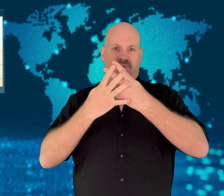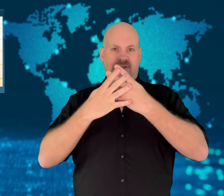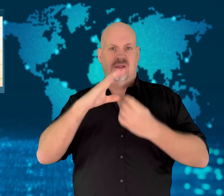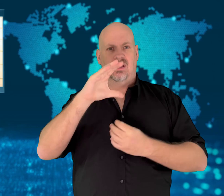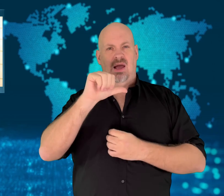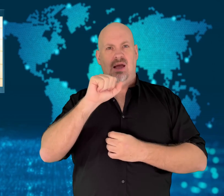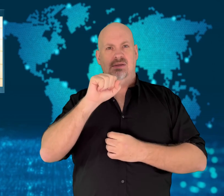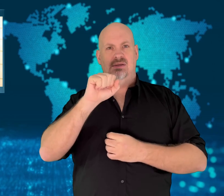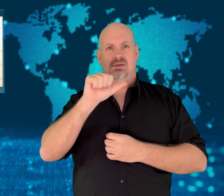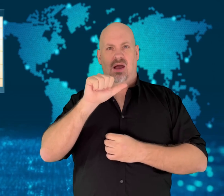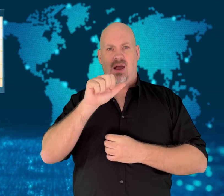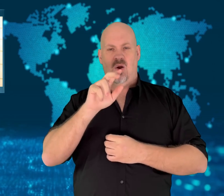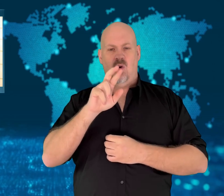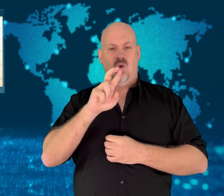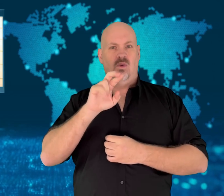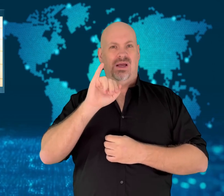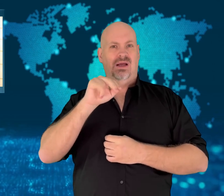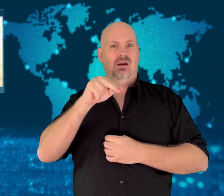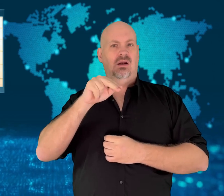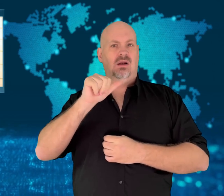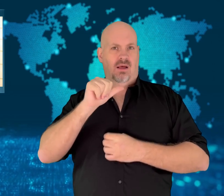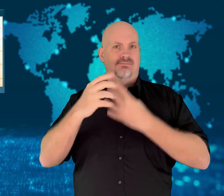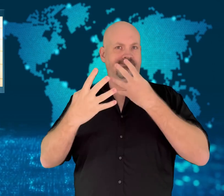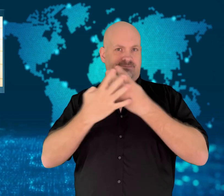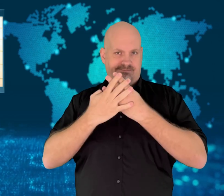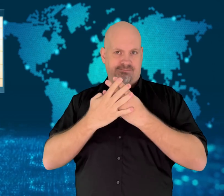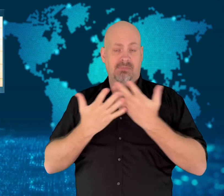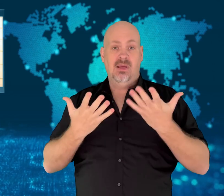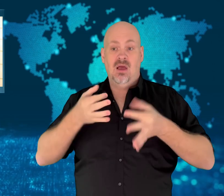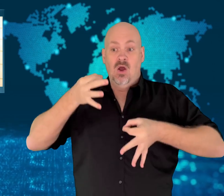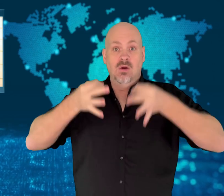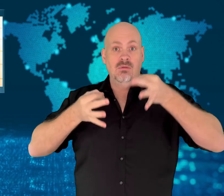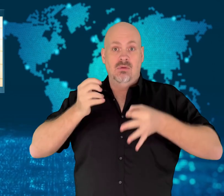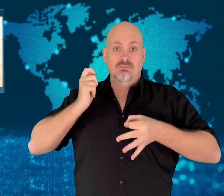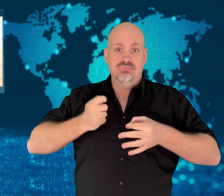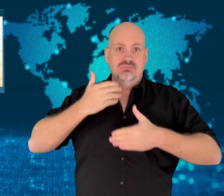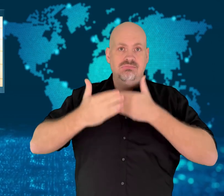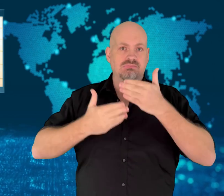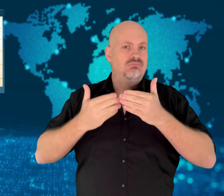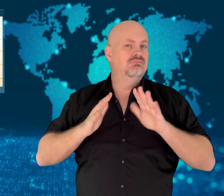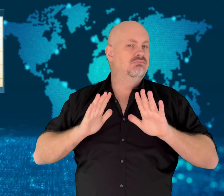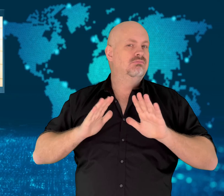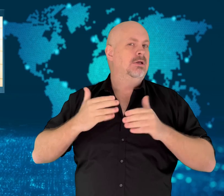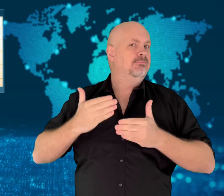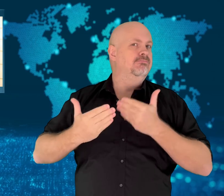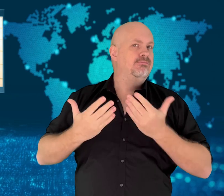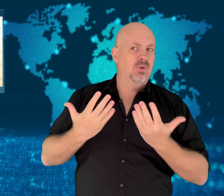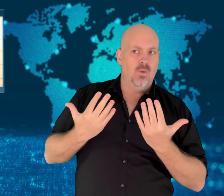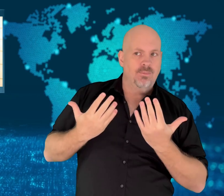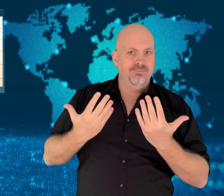He is in custody at Casuarina prison, but has not yet been on trial.